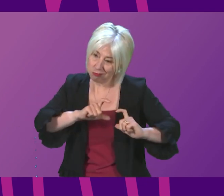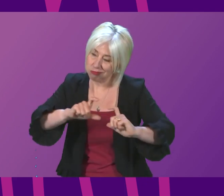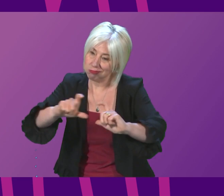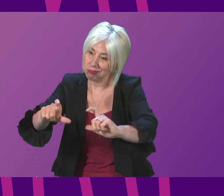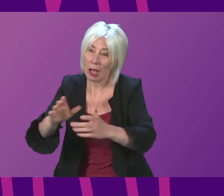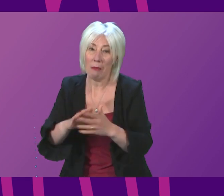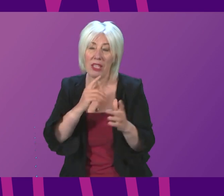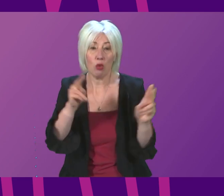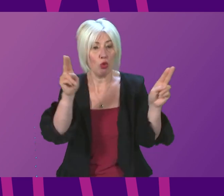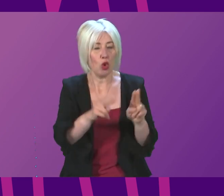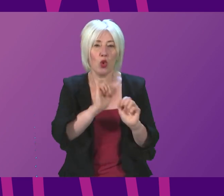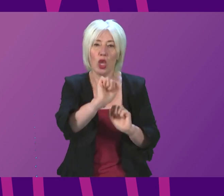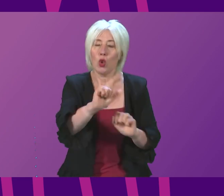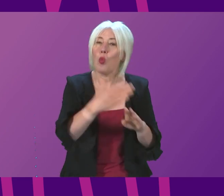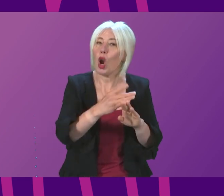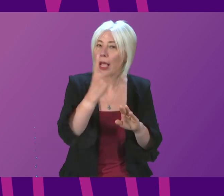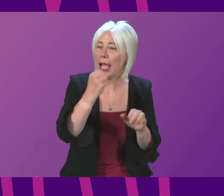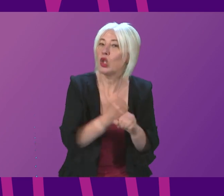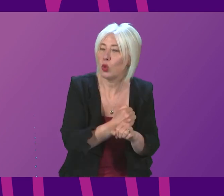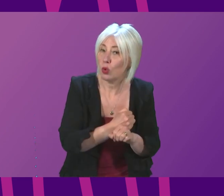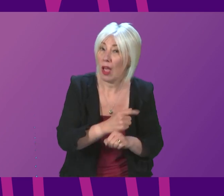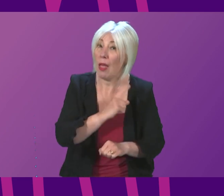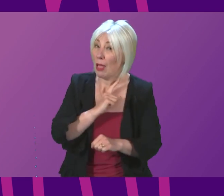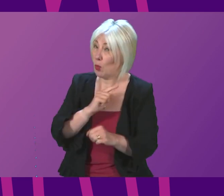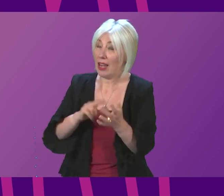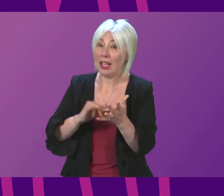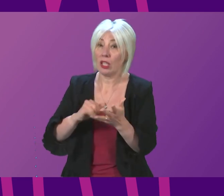It is no wonder that Nicola Sturgeon wants to hide and distract from her failures.